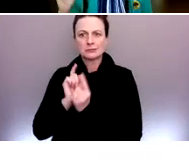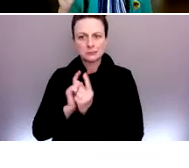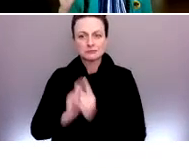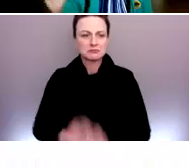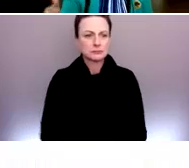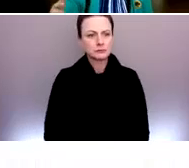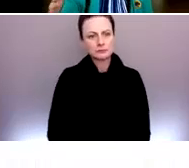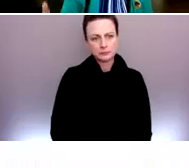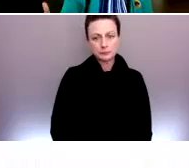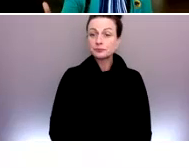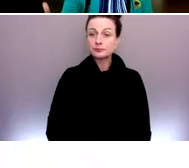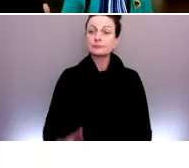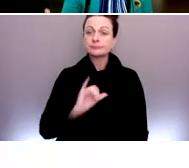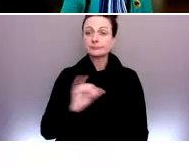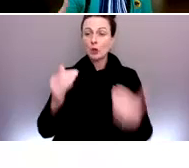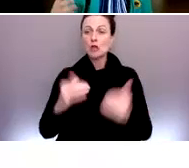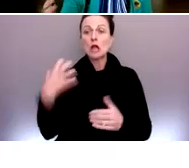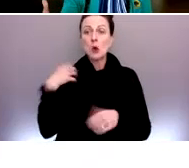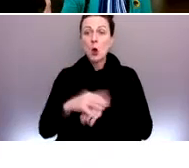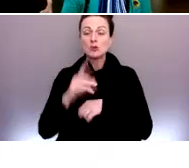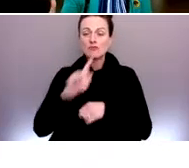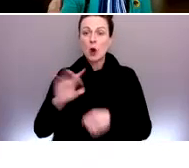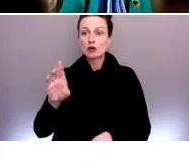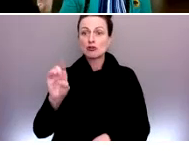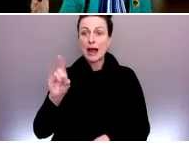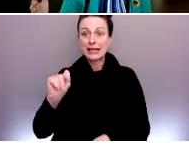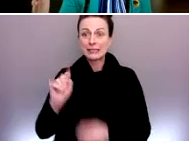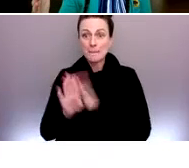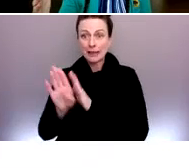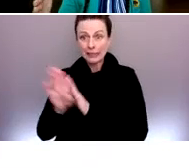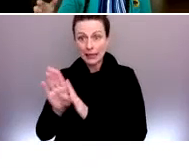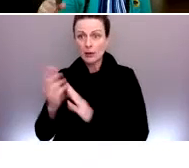Then we have coaching for credit building, which is also coming out, a one-day training.